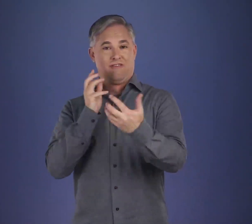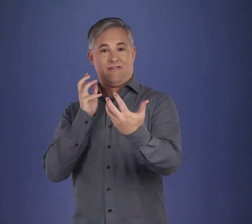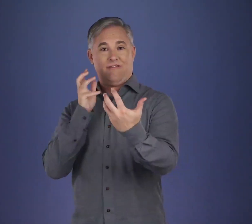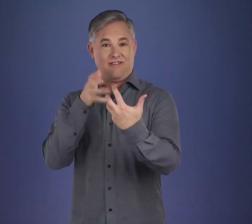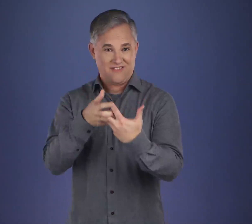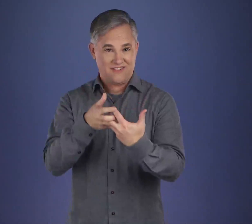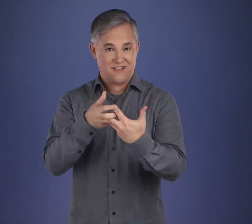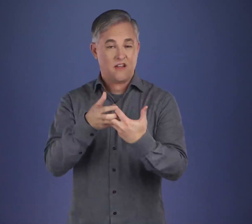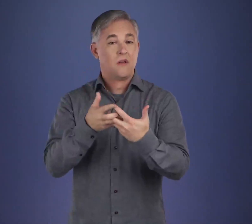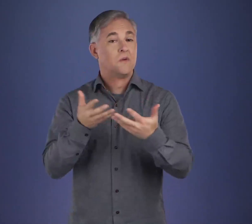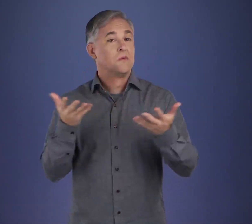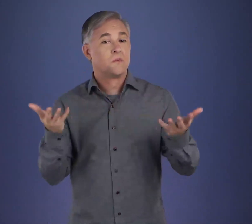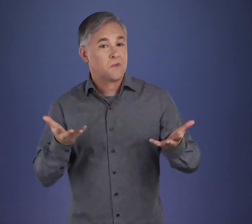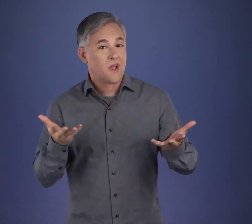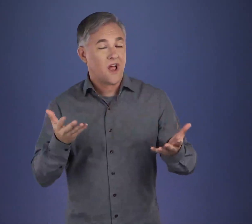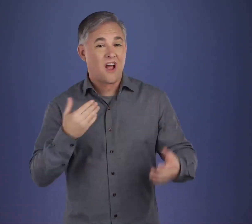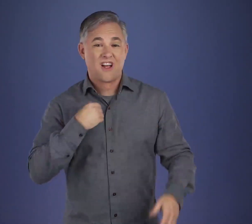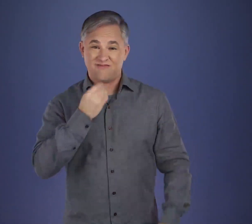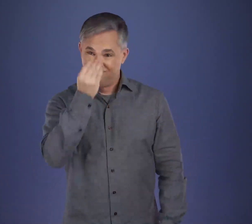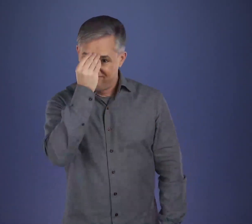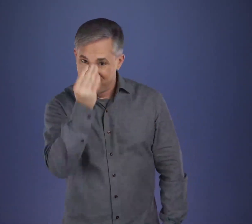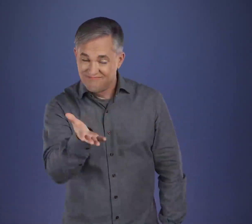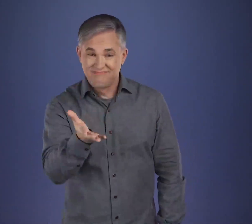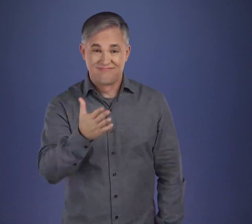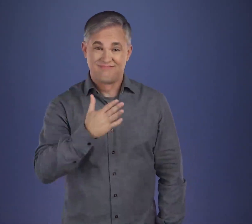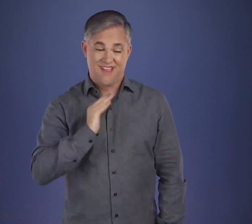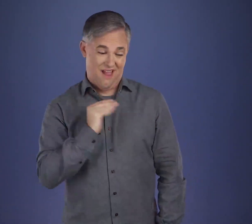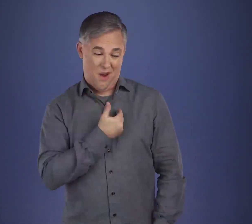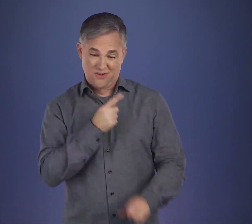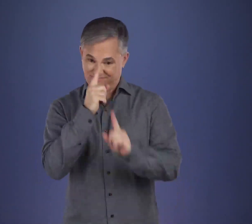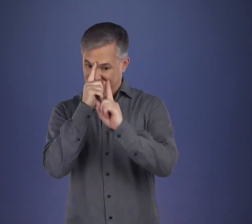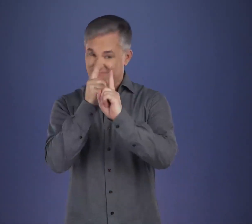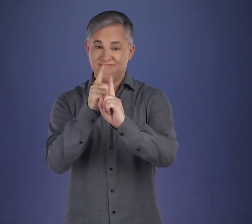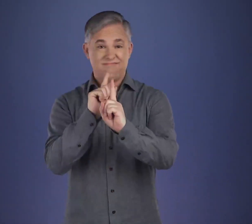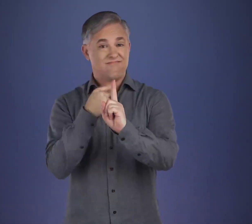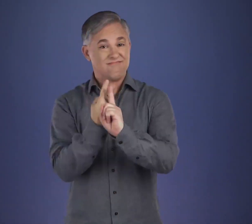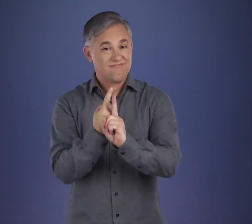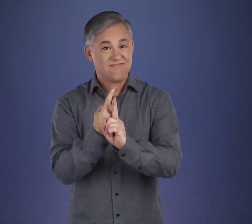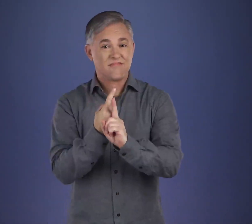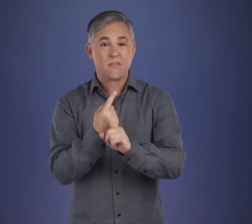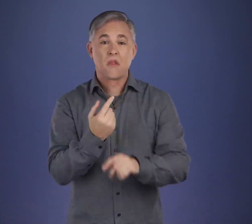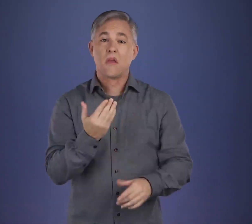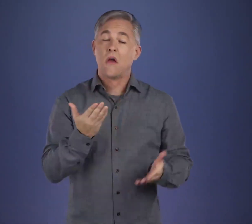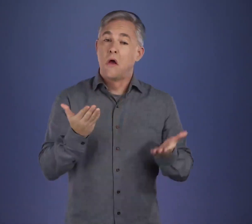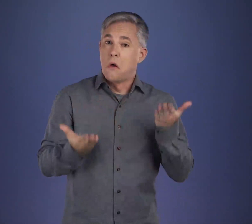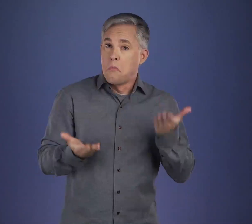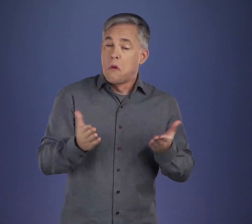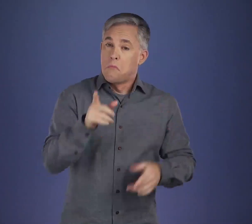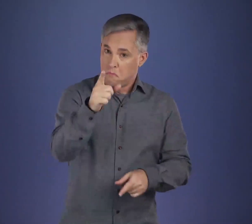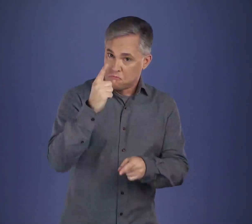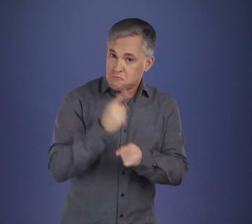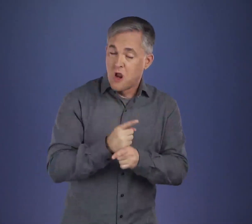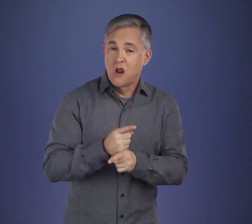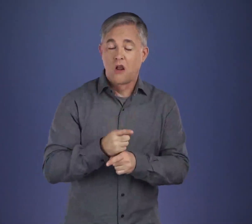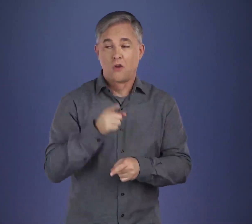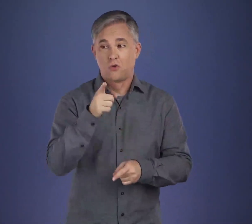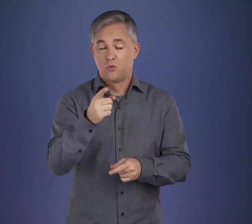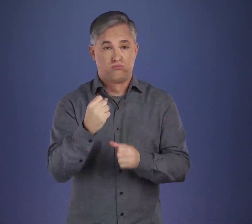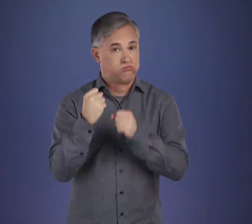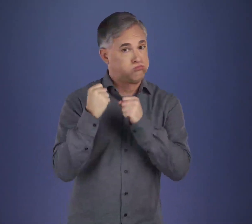Thank heaven I came up with the right answer for that one. It was based foursquare on the single purpose of A.A.